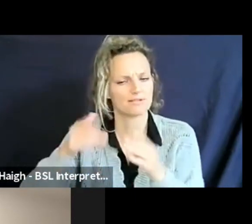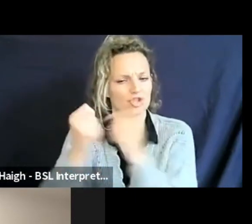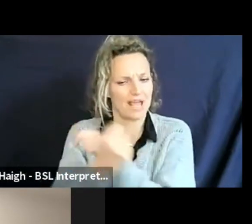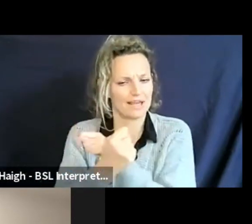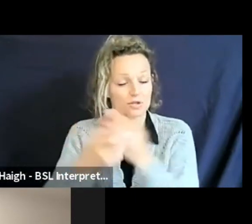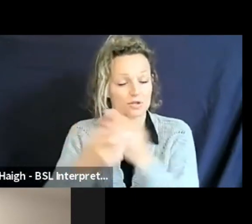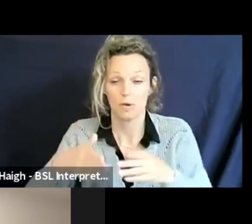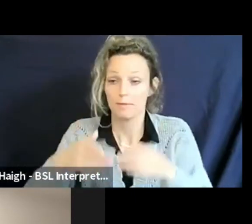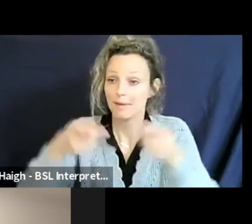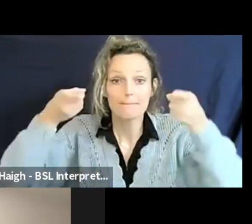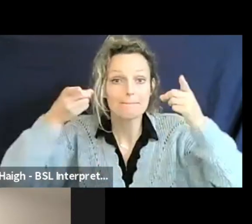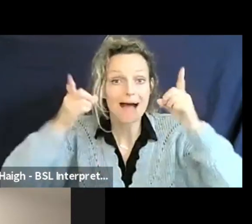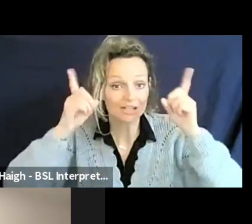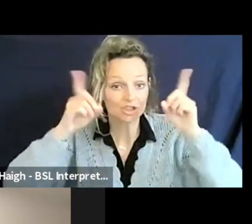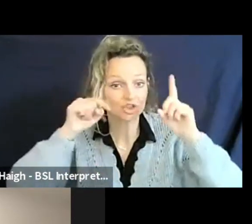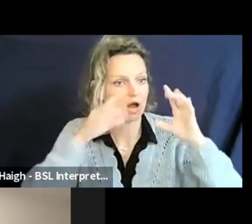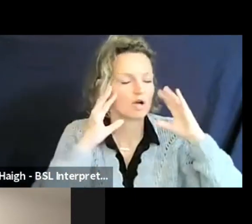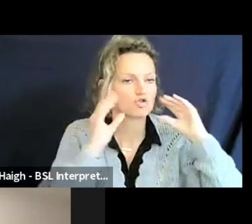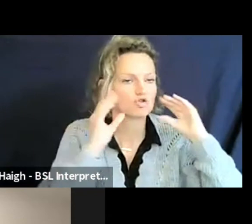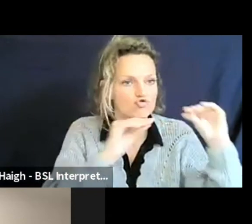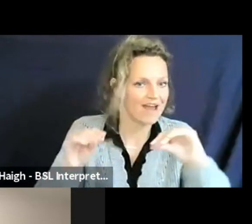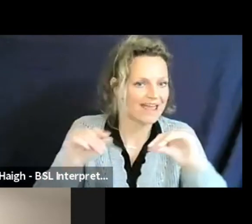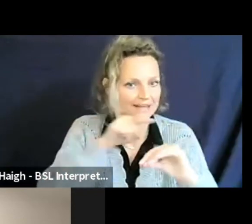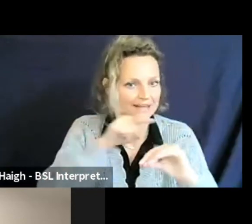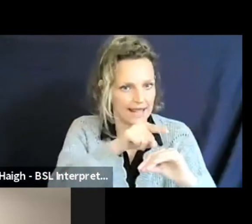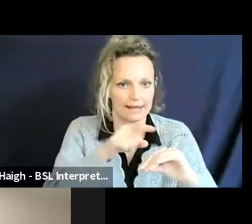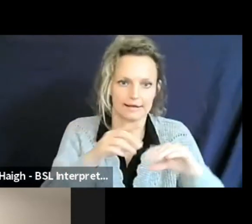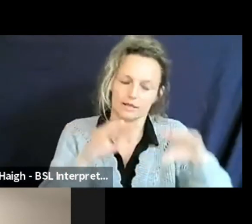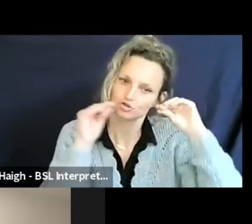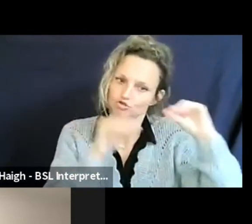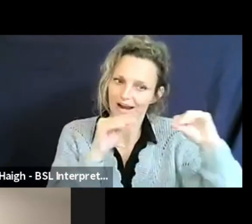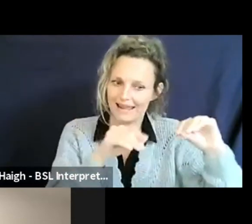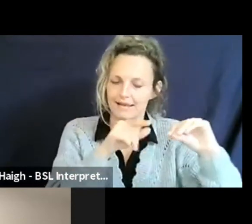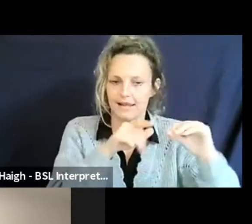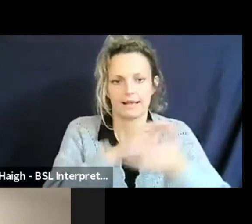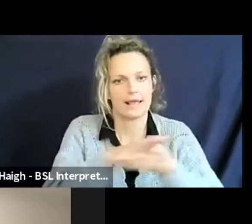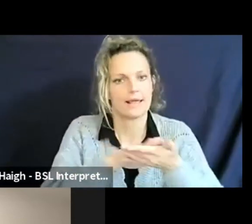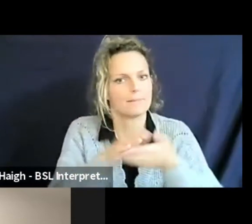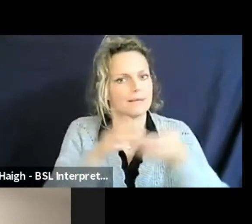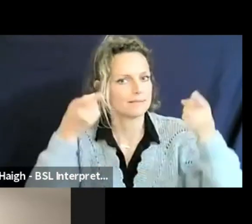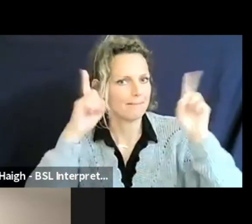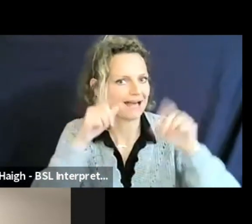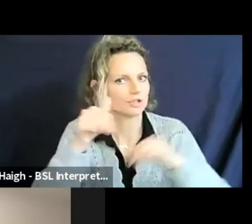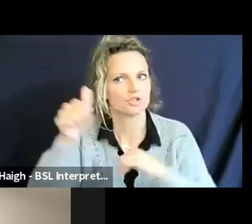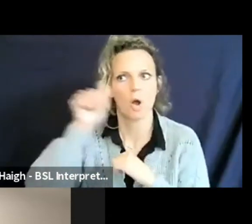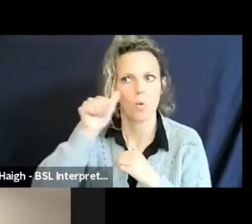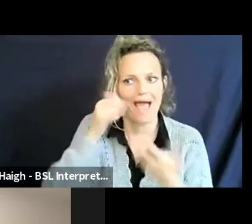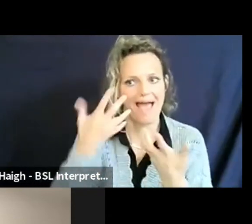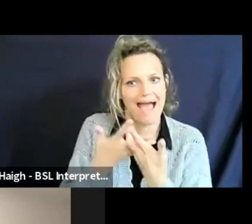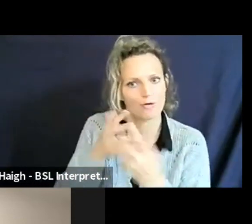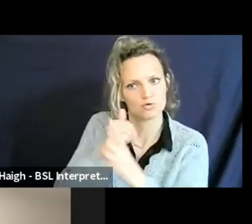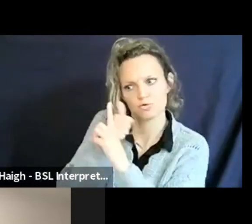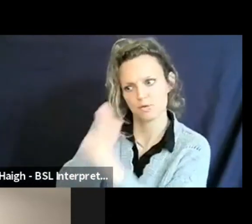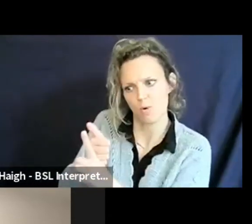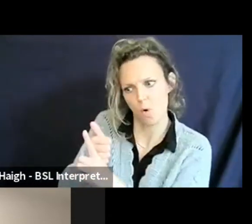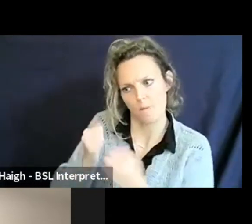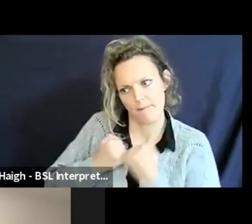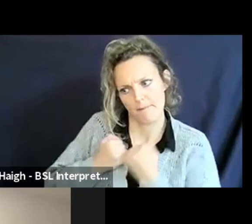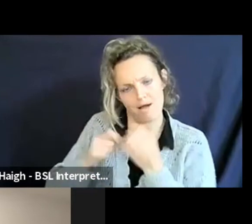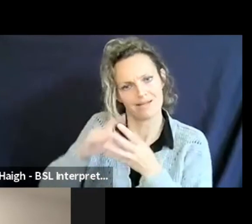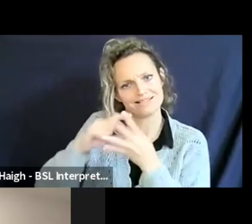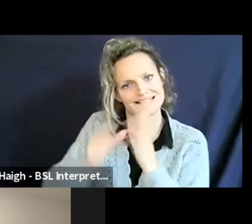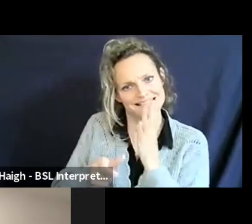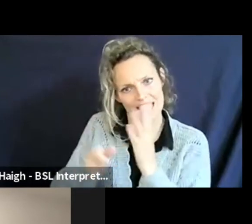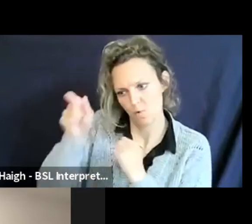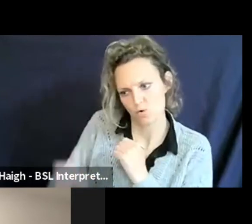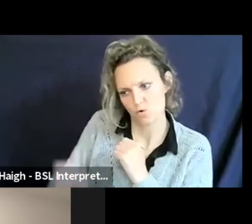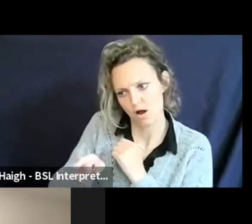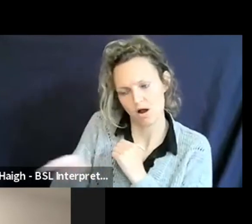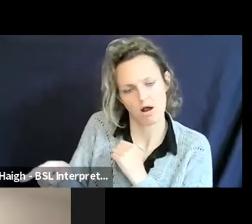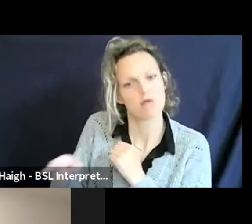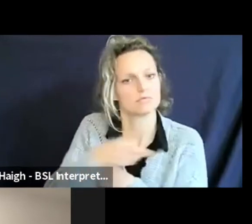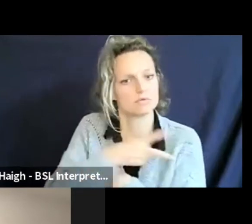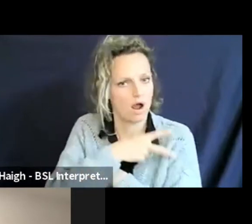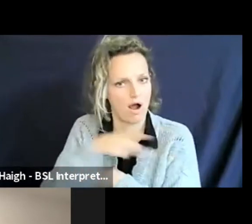and the programme of work we have been doing, is that the culture needed to change.